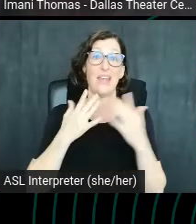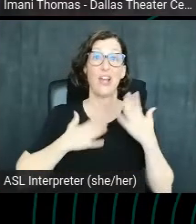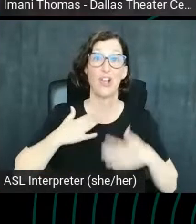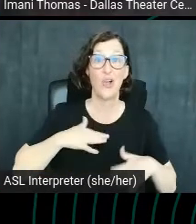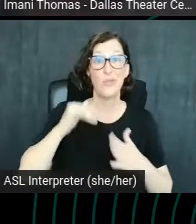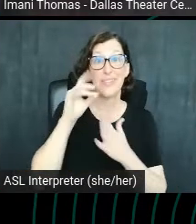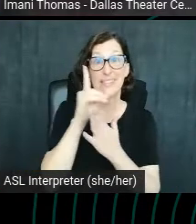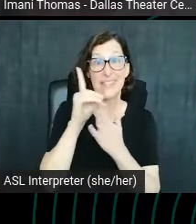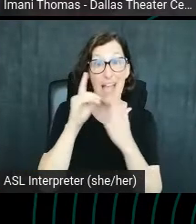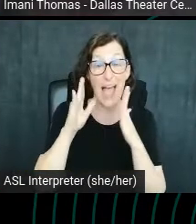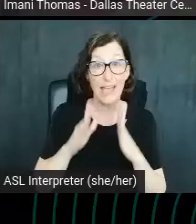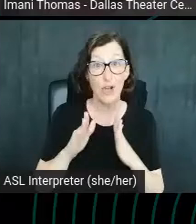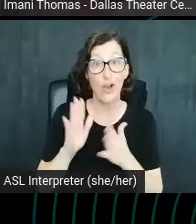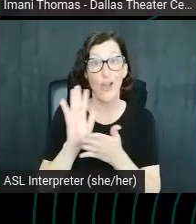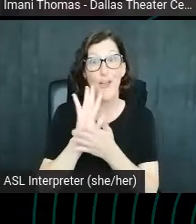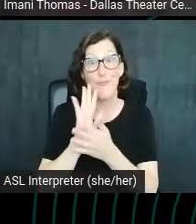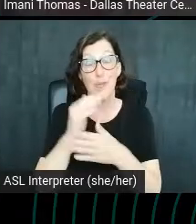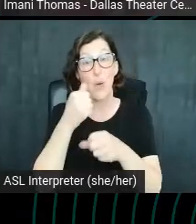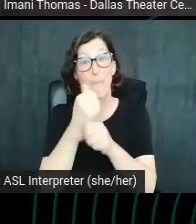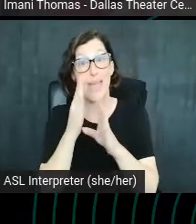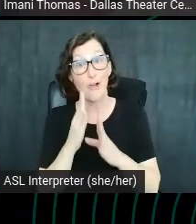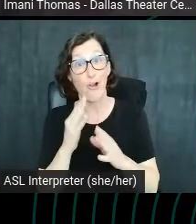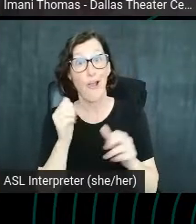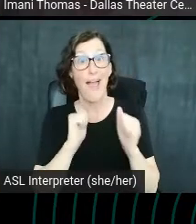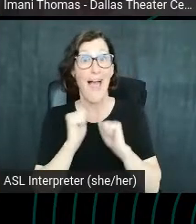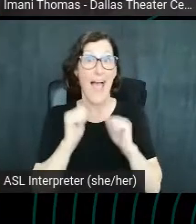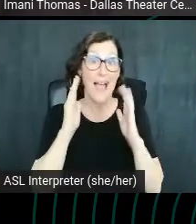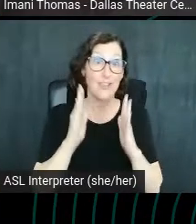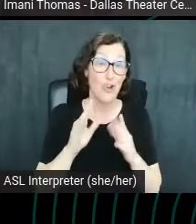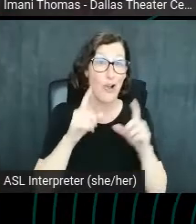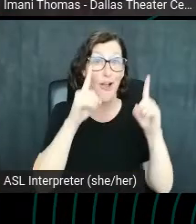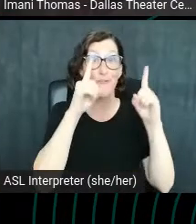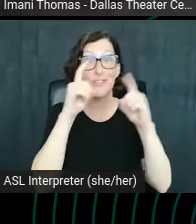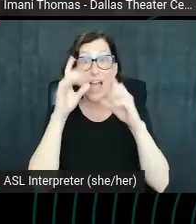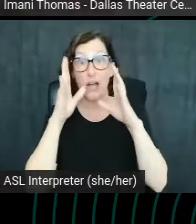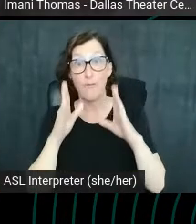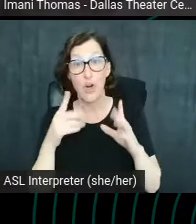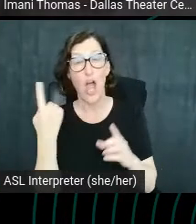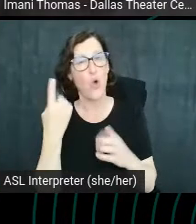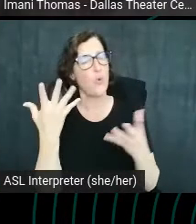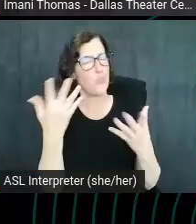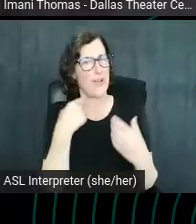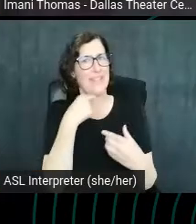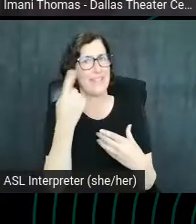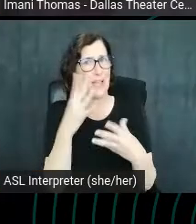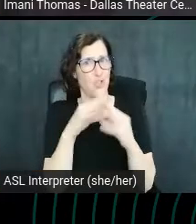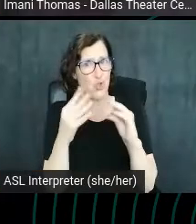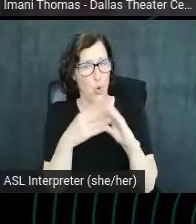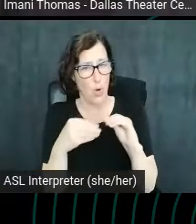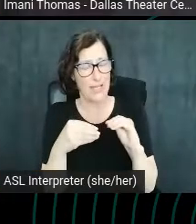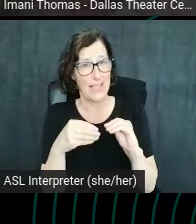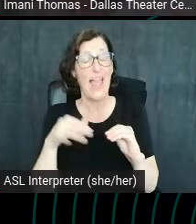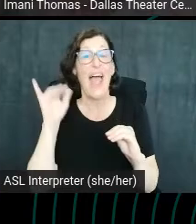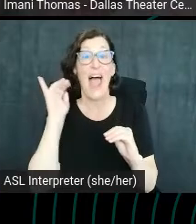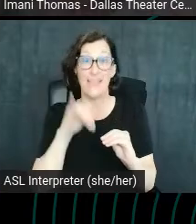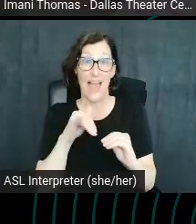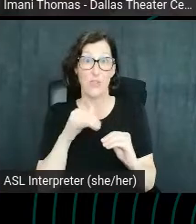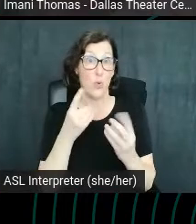then an actress, cinematographer, etc, but I've always just wanted to tell stories. And that's really what we do as arts marketers,